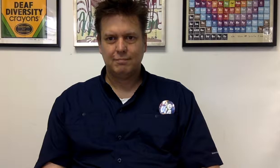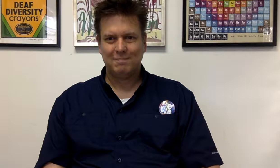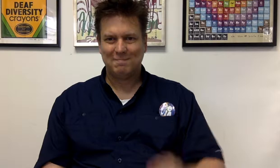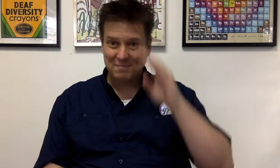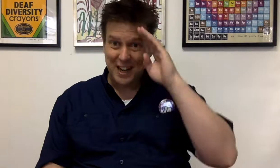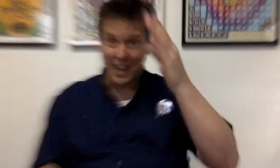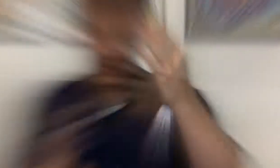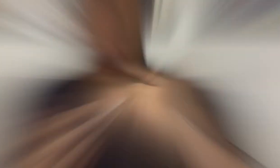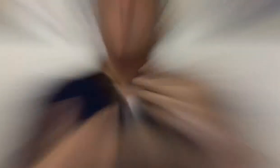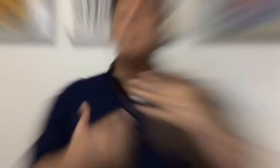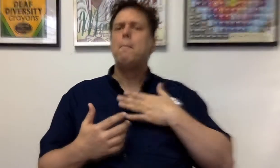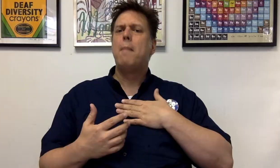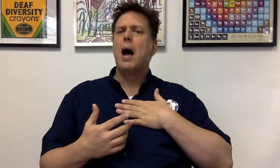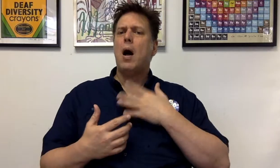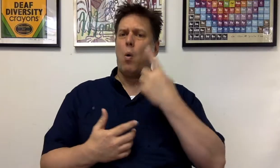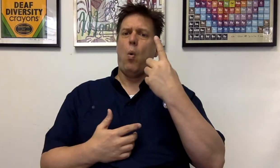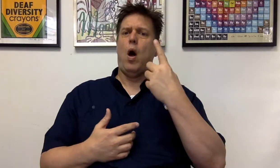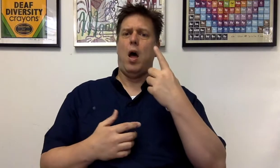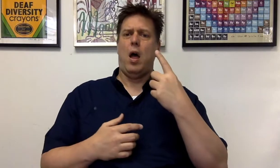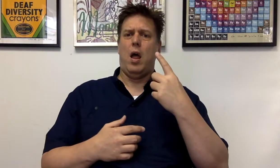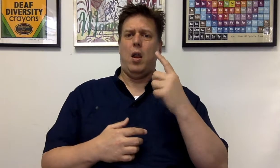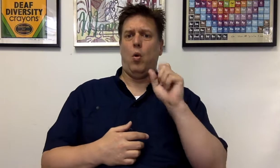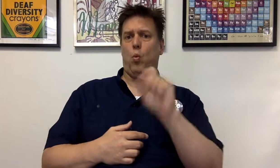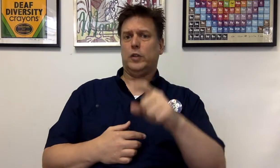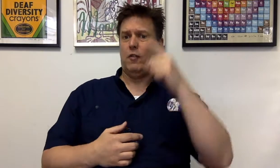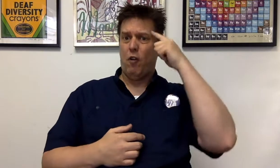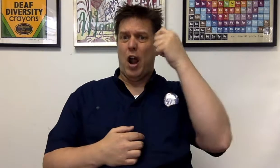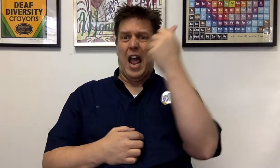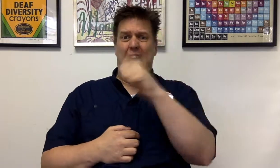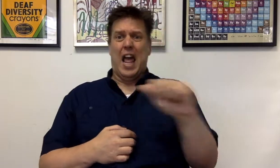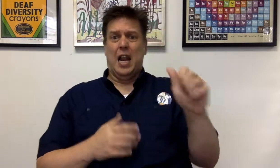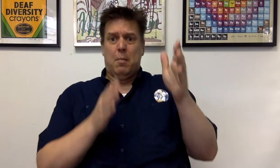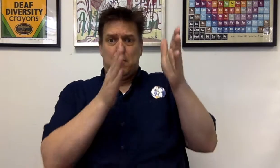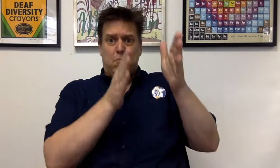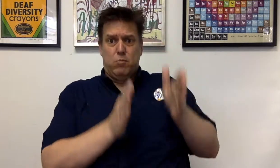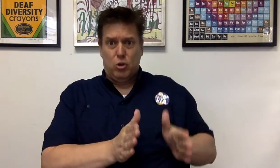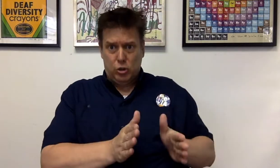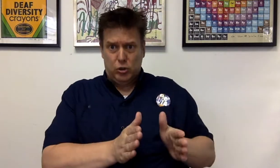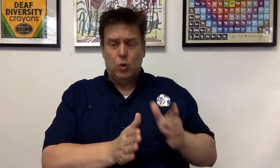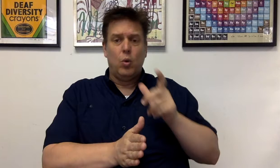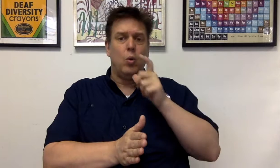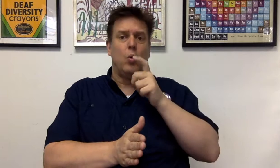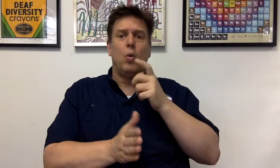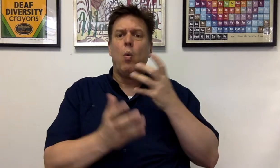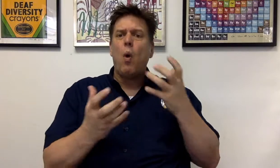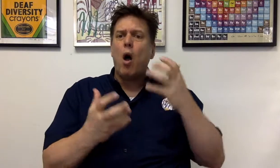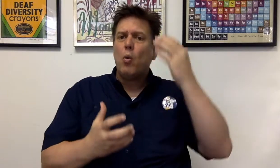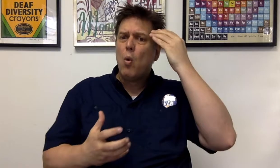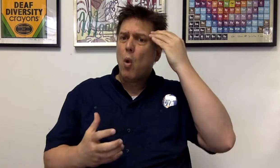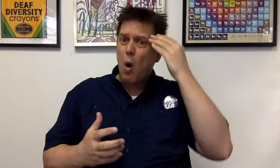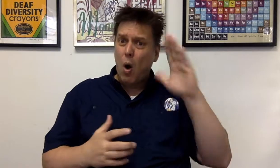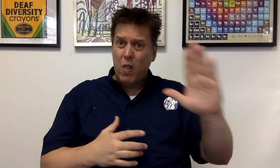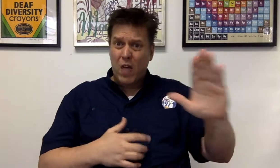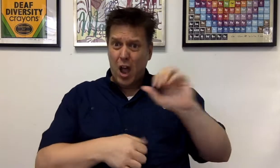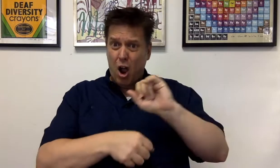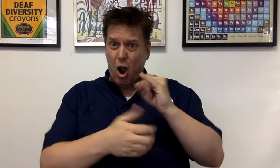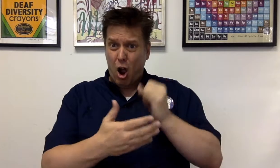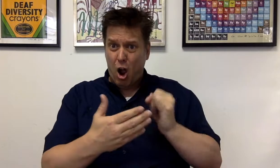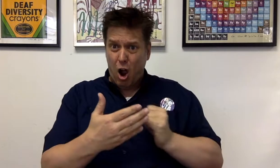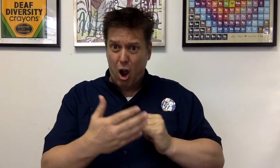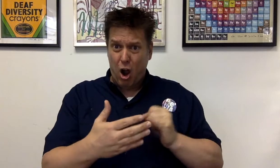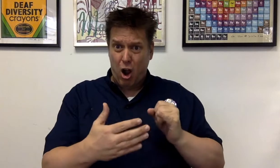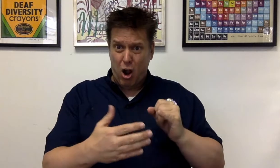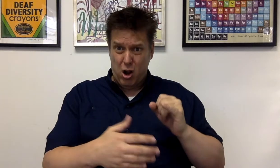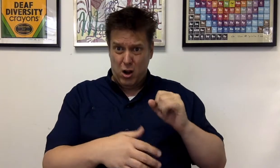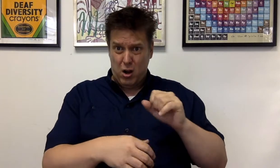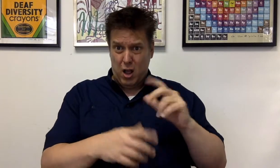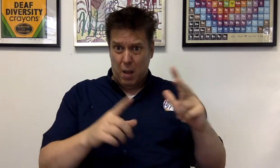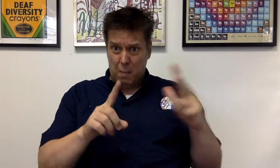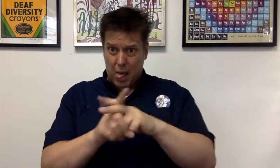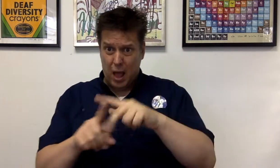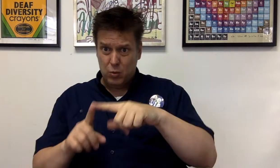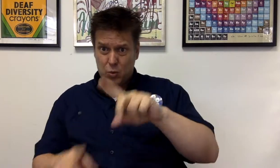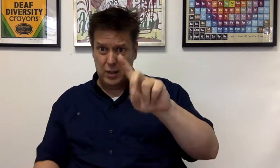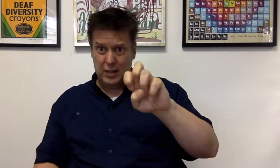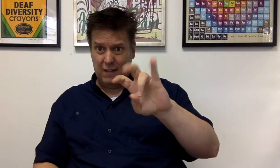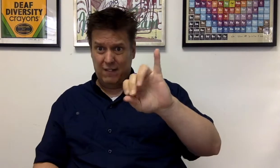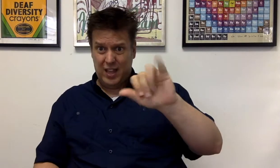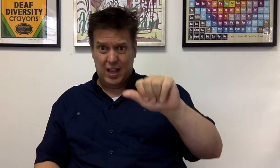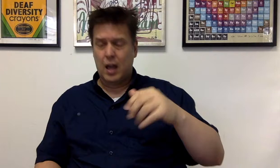Hi, my one question for any person who wants to know if their art applies to